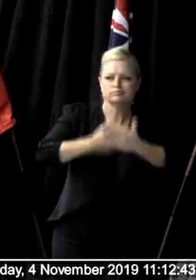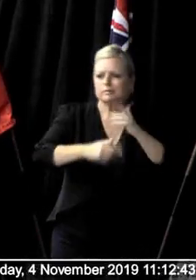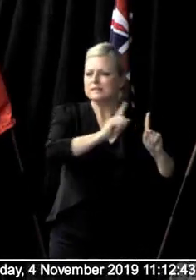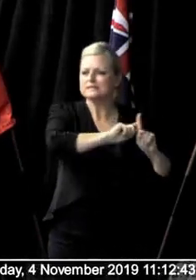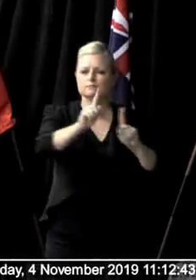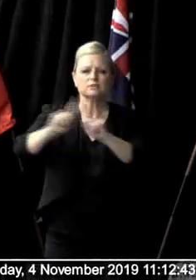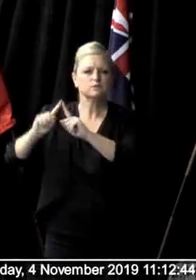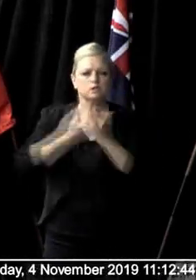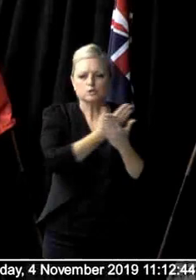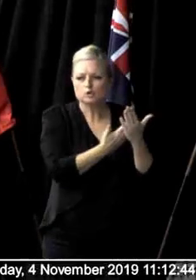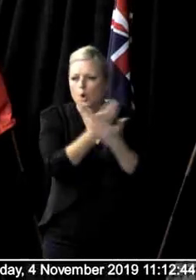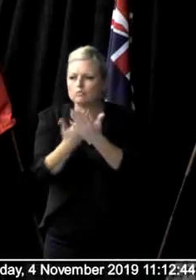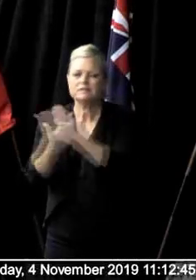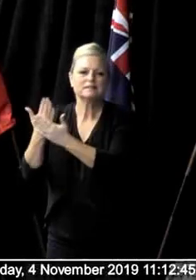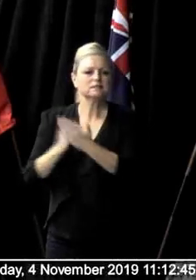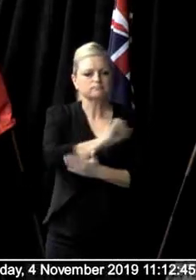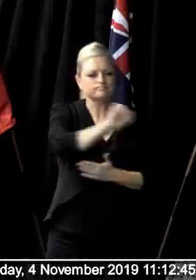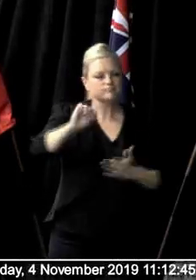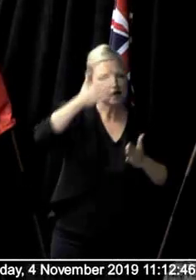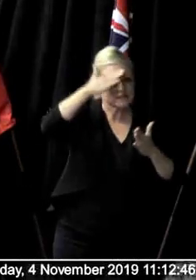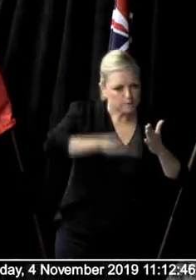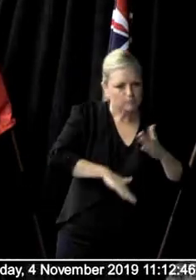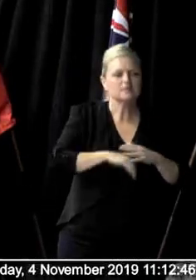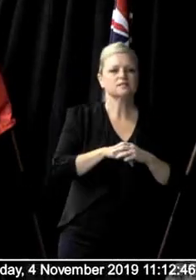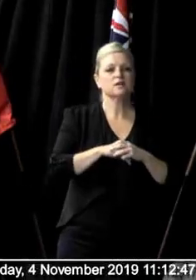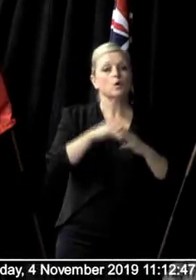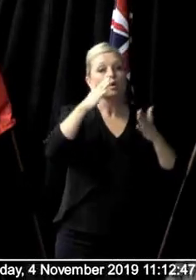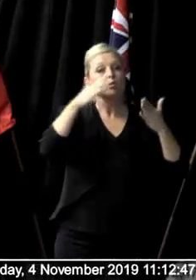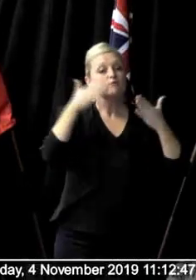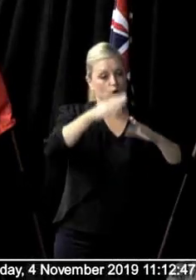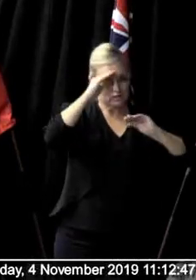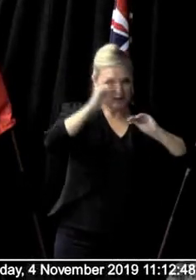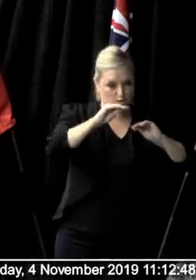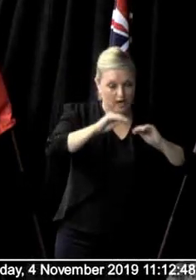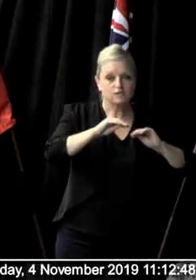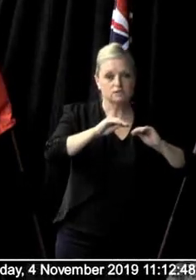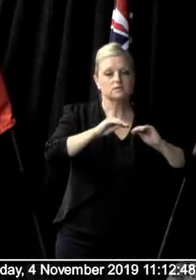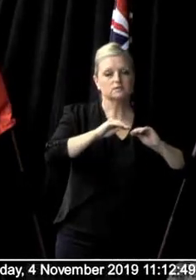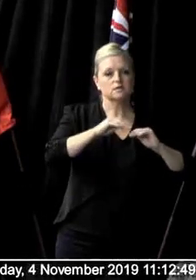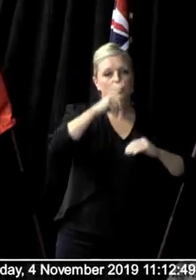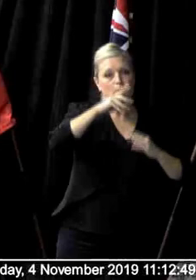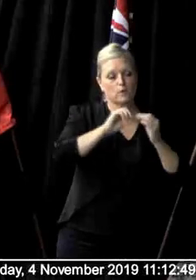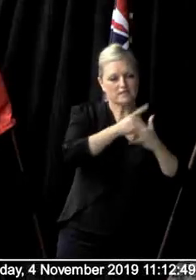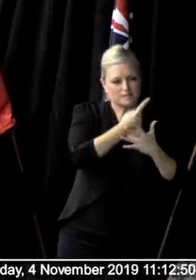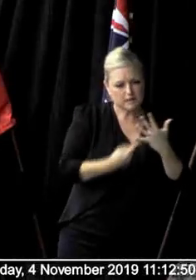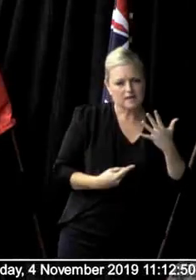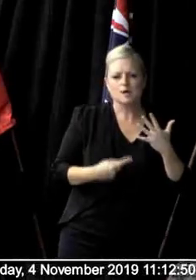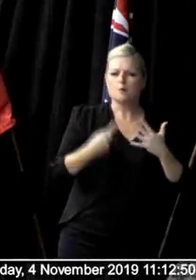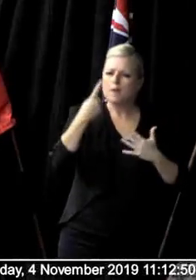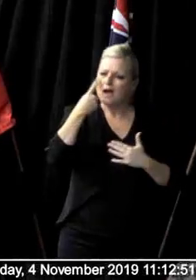inclusiveness in education as it relates to students with disability, and the implementation of existing policies and procedures